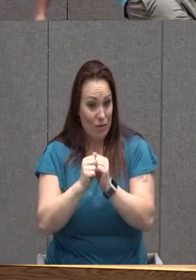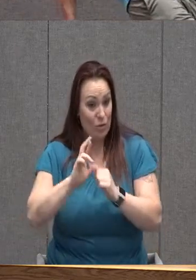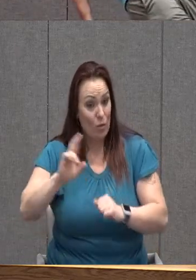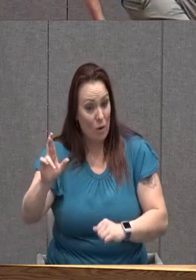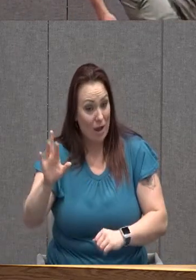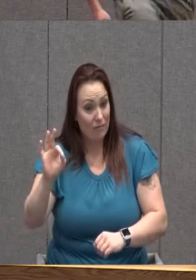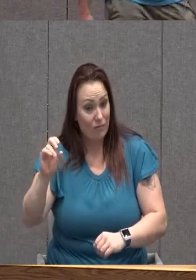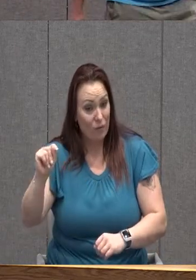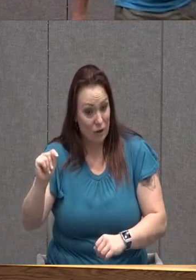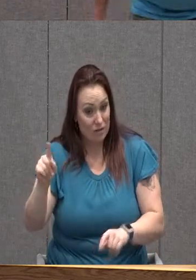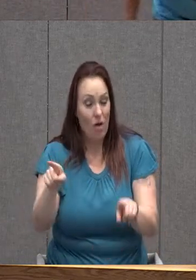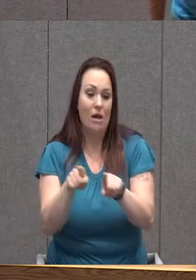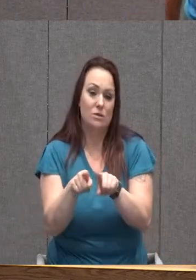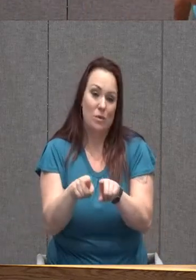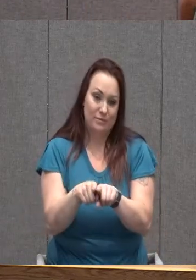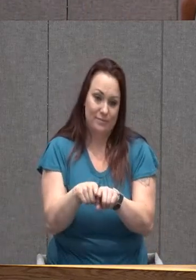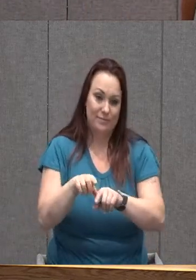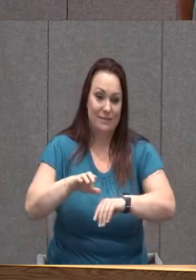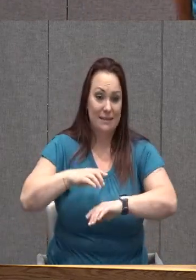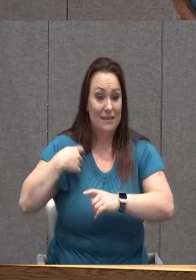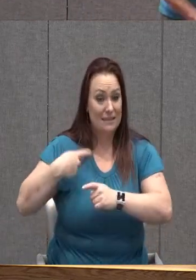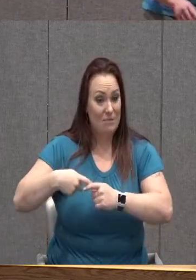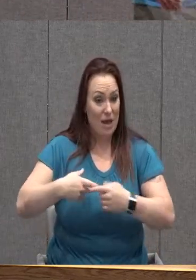(in foreign language)